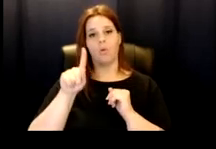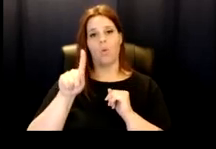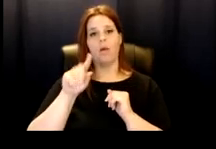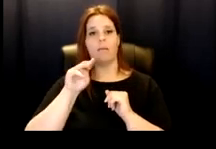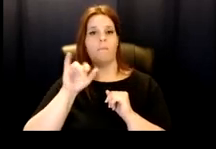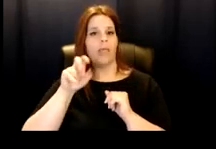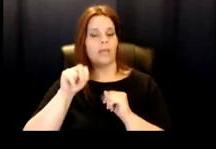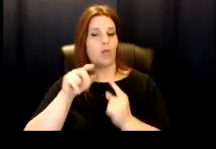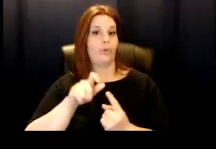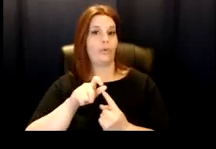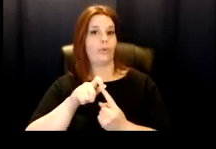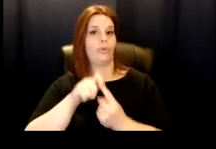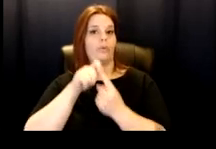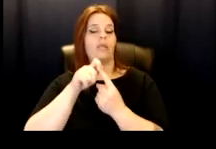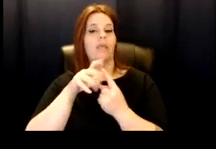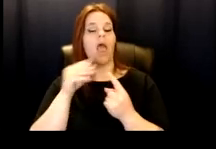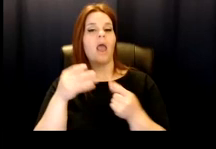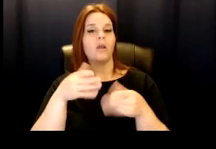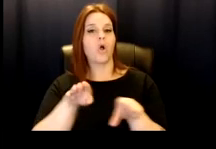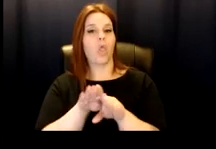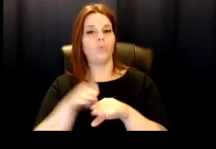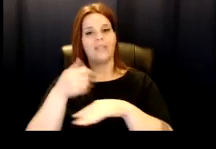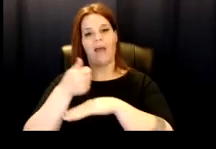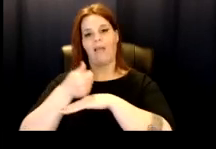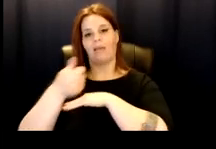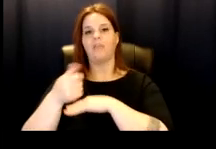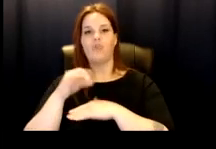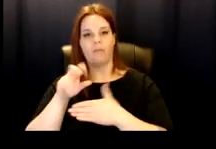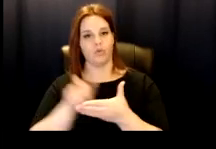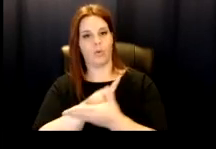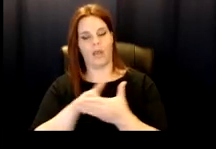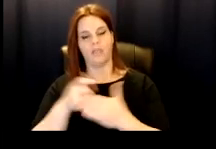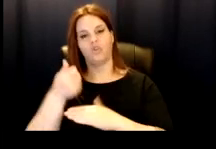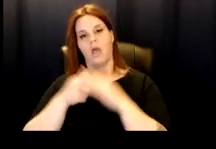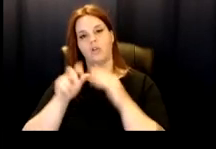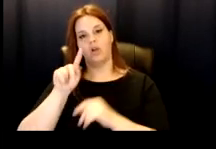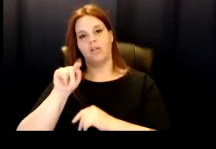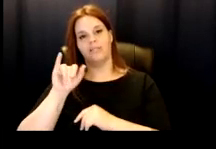unique and closed allegations of discrimination under Title I of the ADA and the ADA Amendments